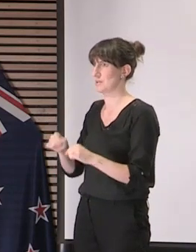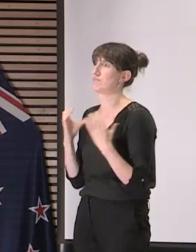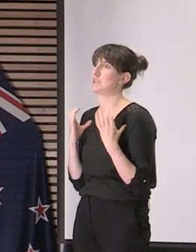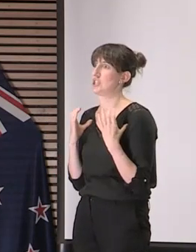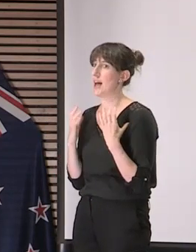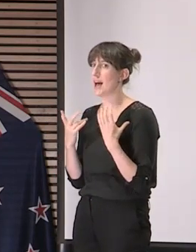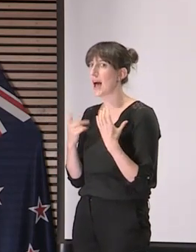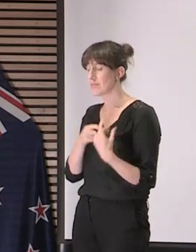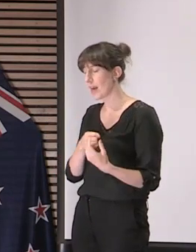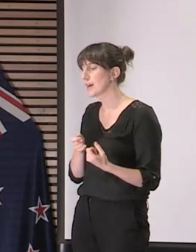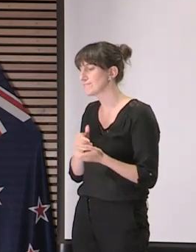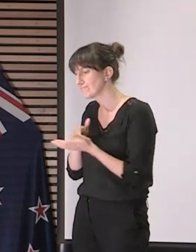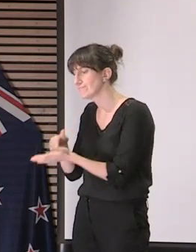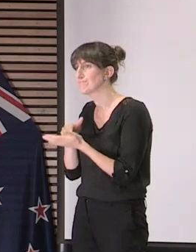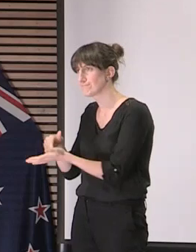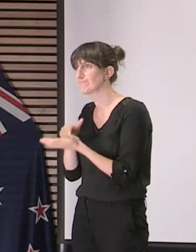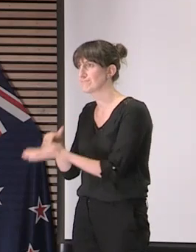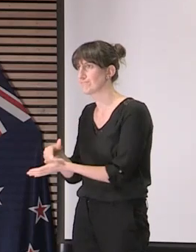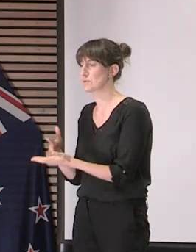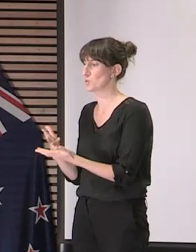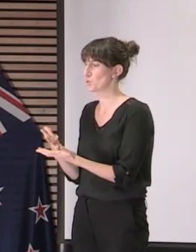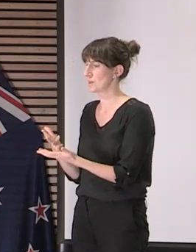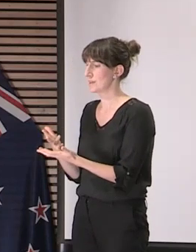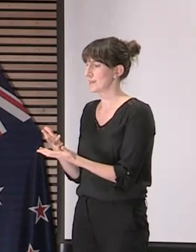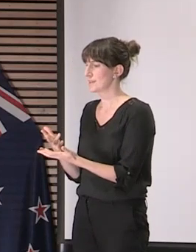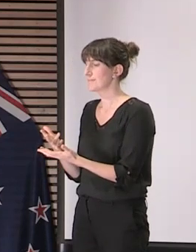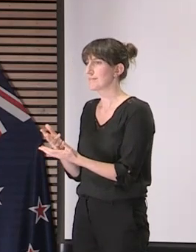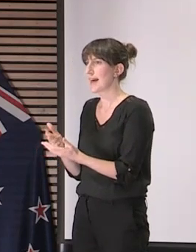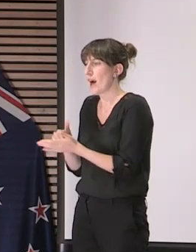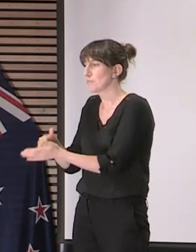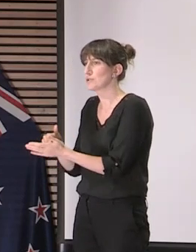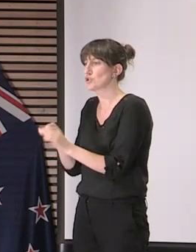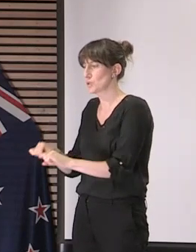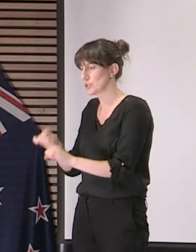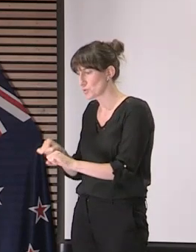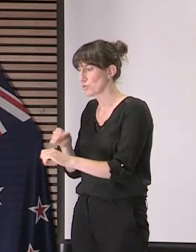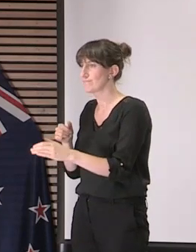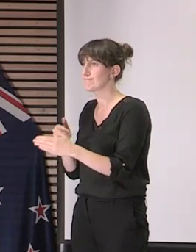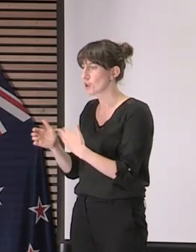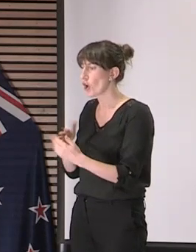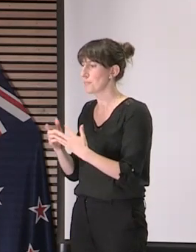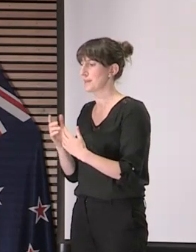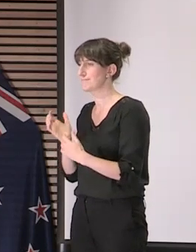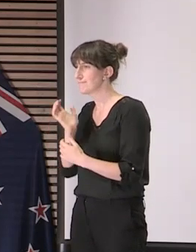keeping in touch with their student communities to identify the pressure points and the stresses and are helping young people